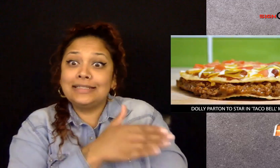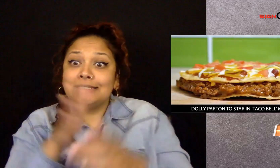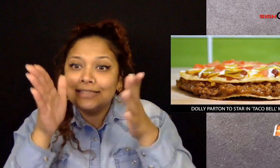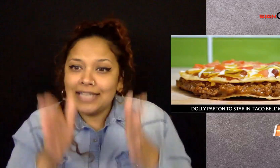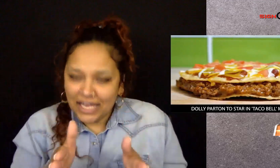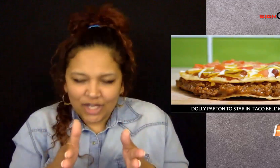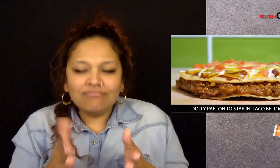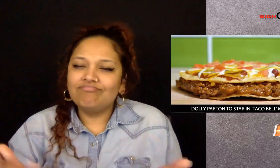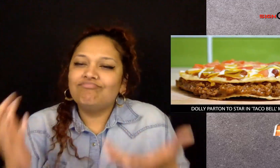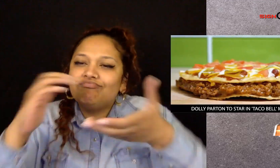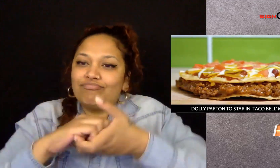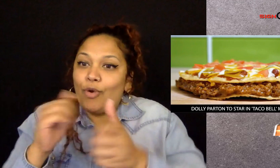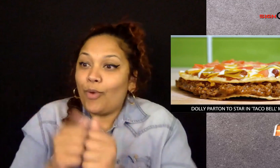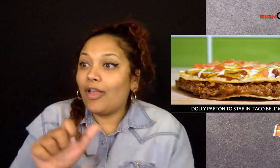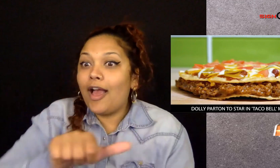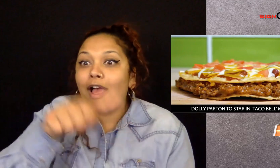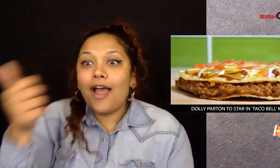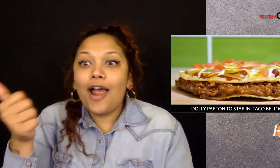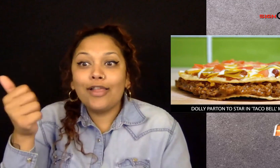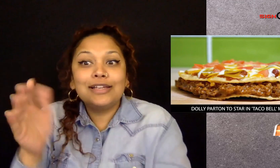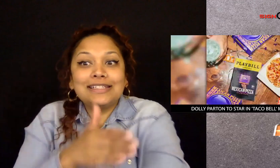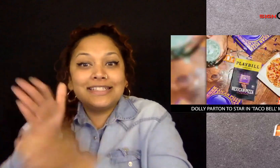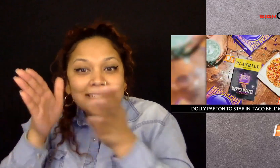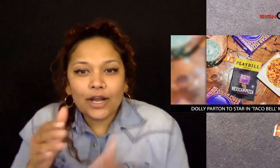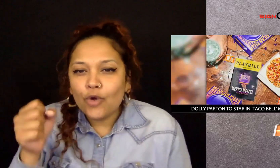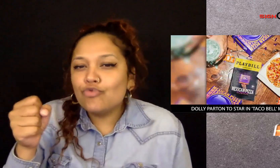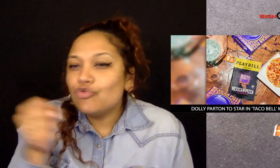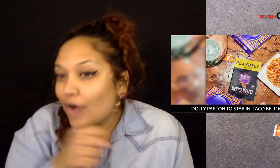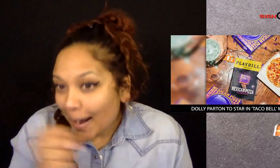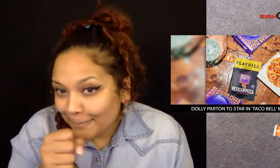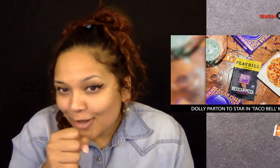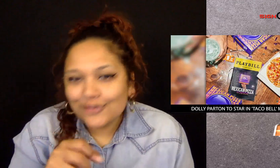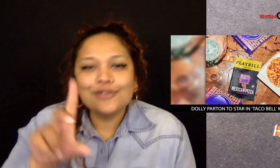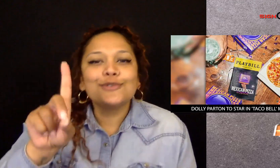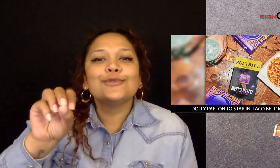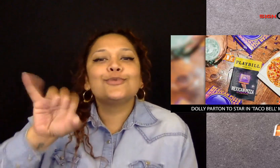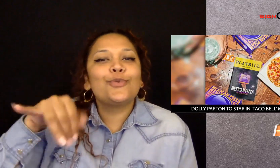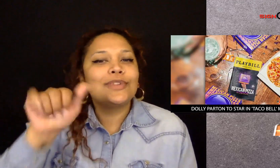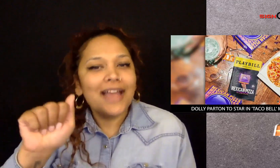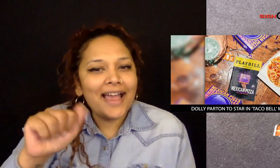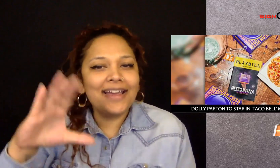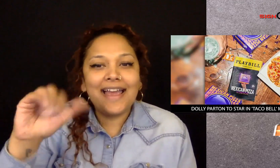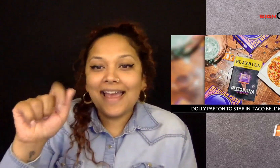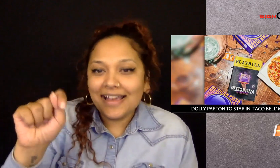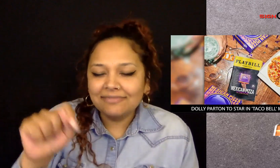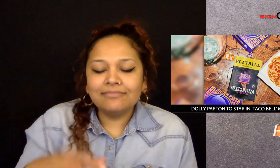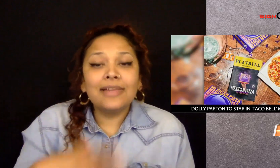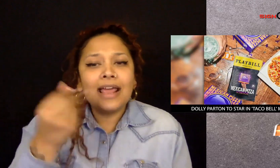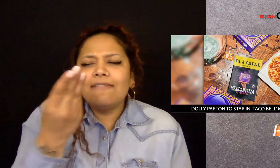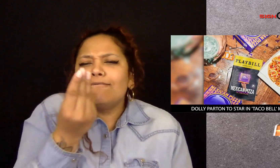the Los Angeles Times reports Parton is teaming up with rapper Doja Cat and several TikTok